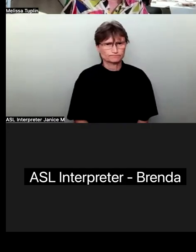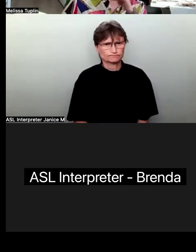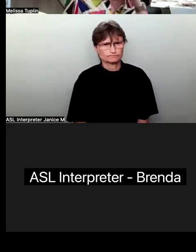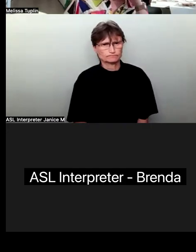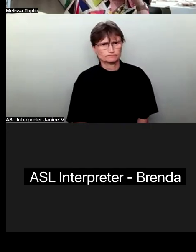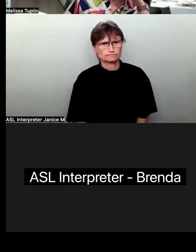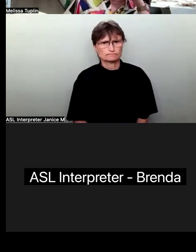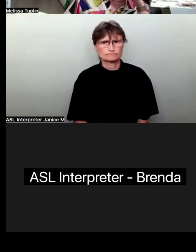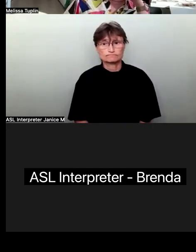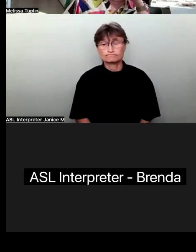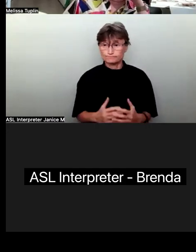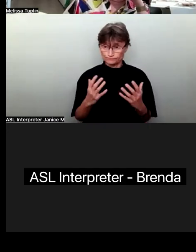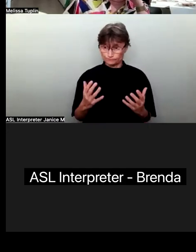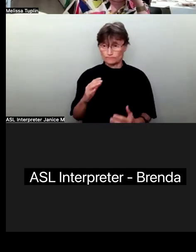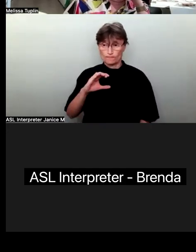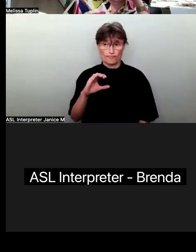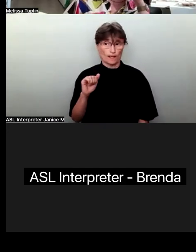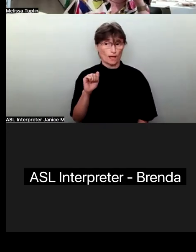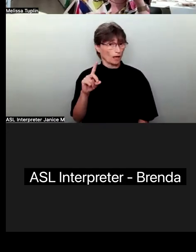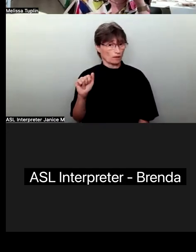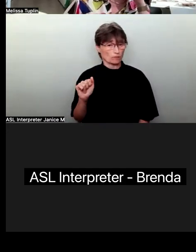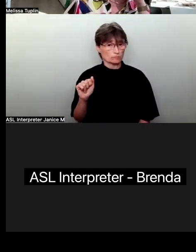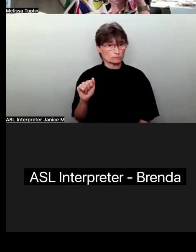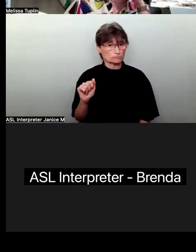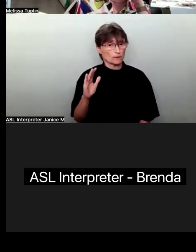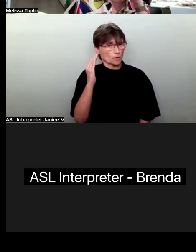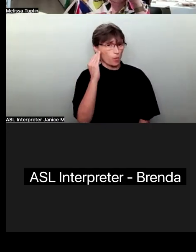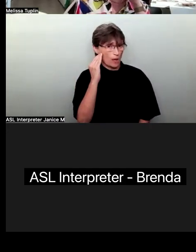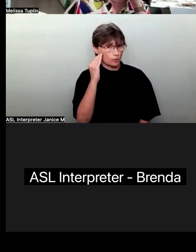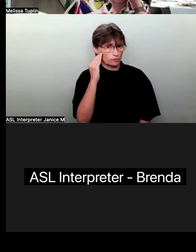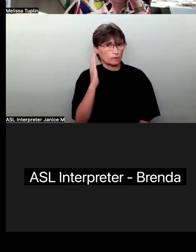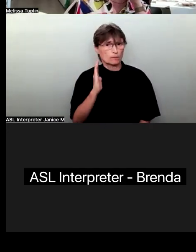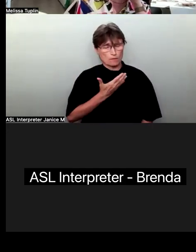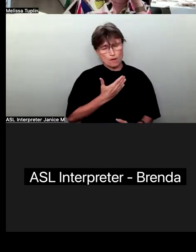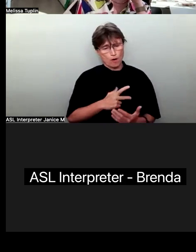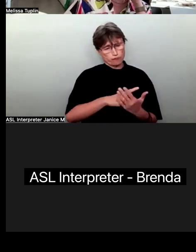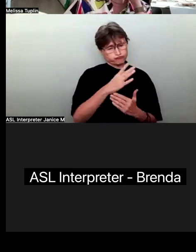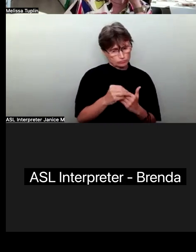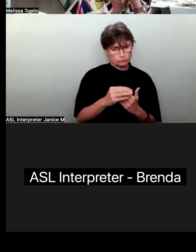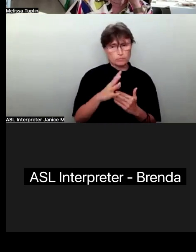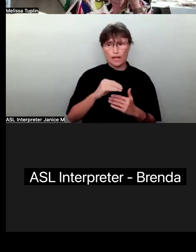So we understand that our programs and processes create barriers to access for